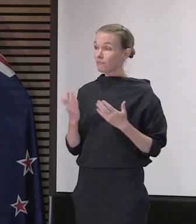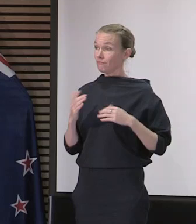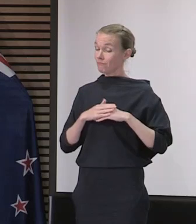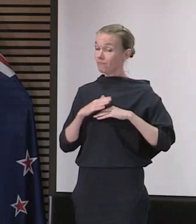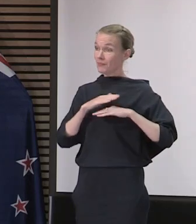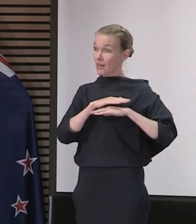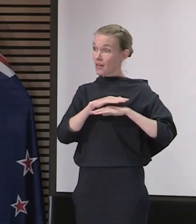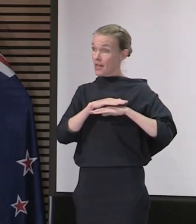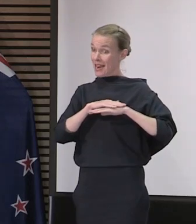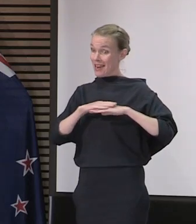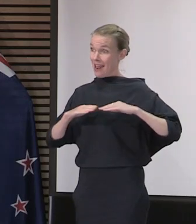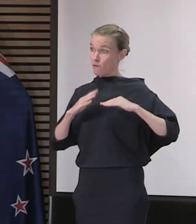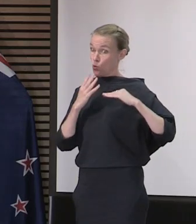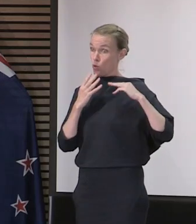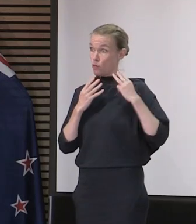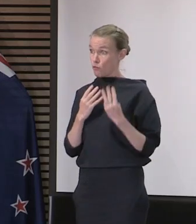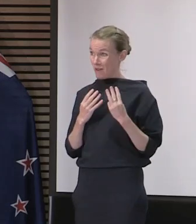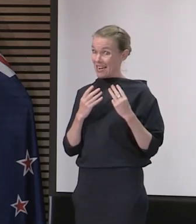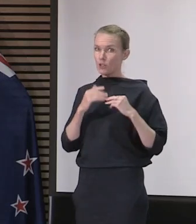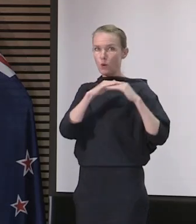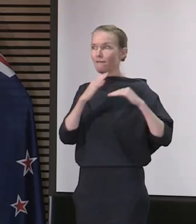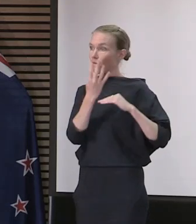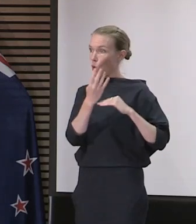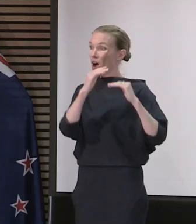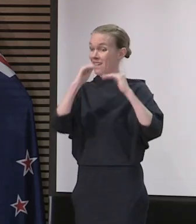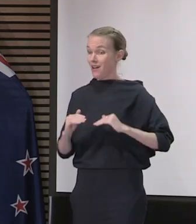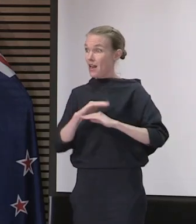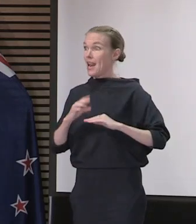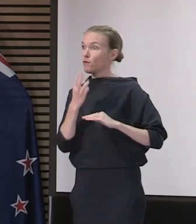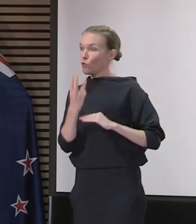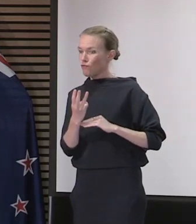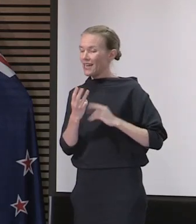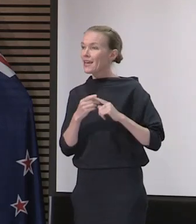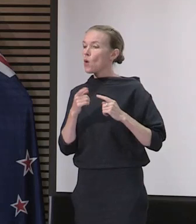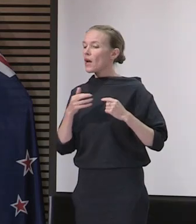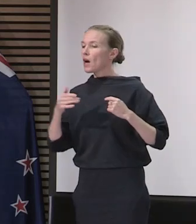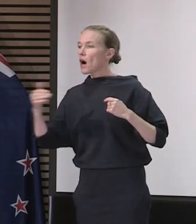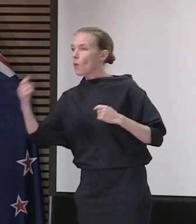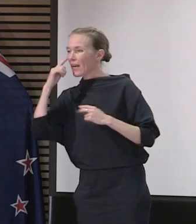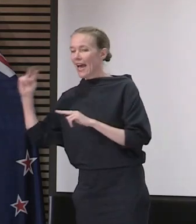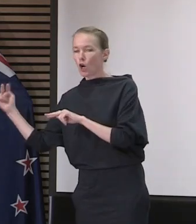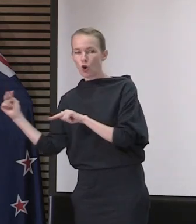alert level three, so we will